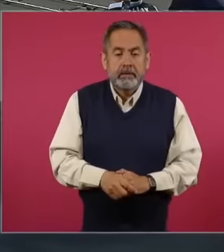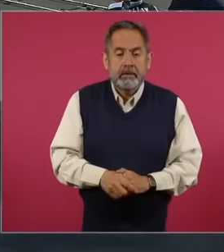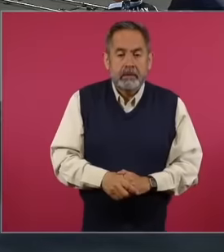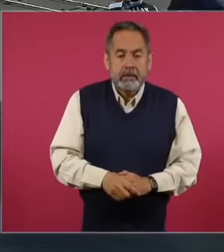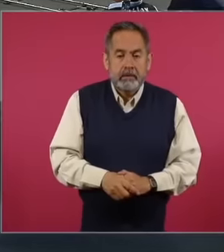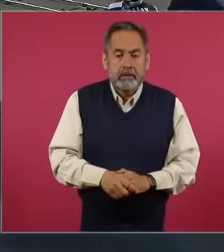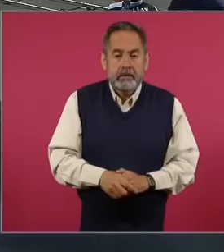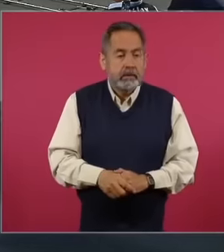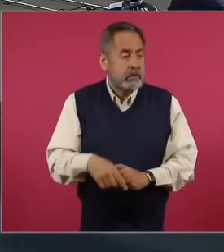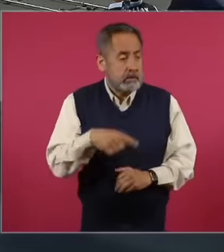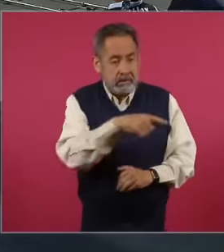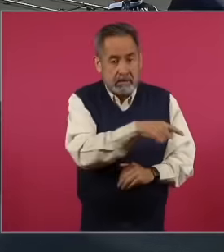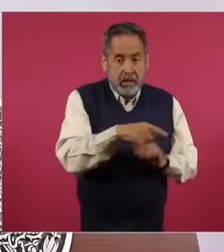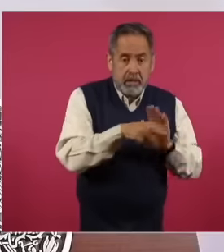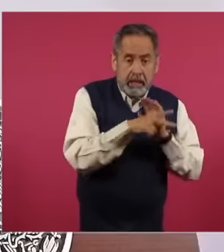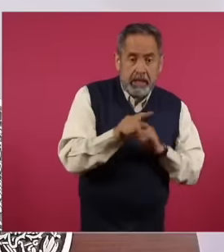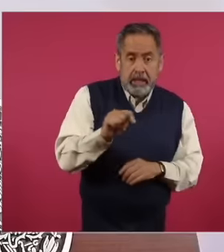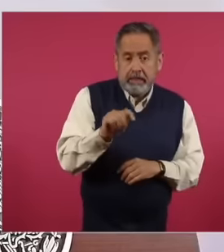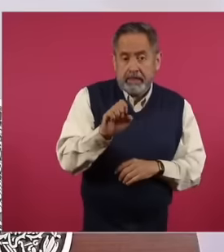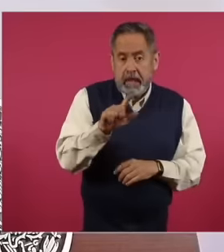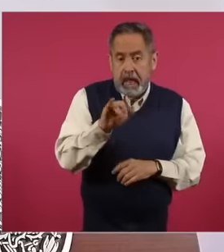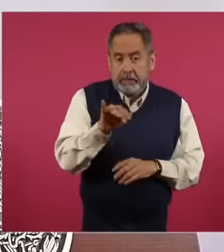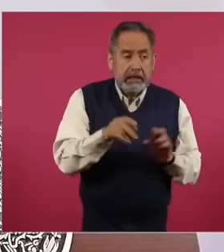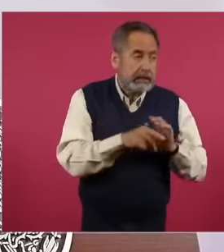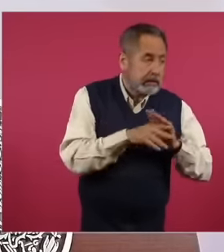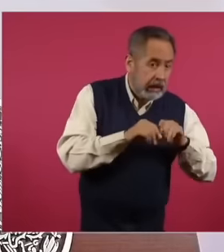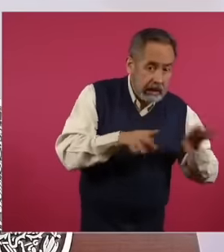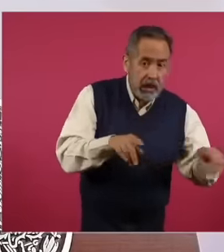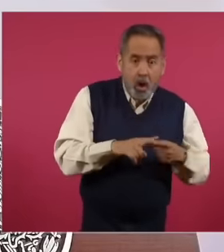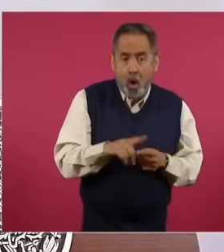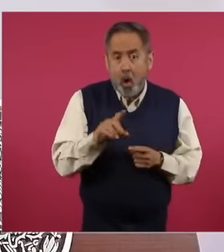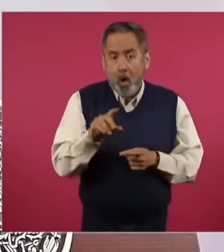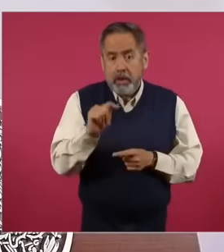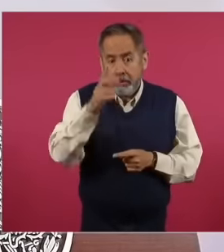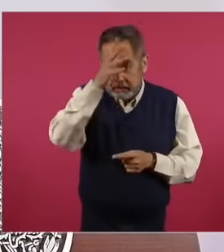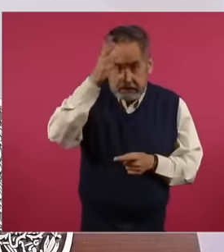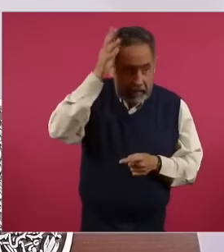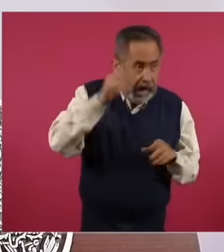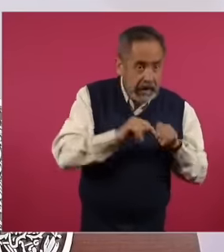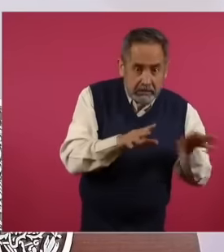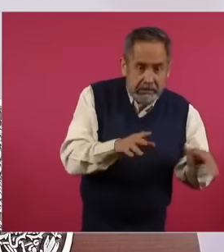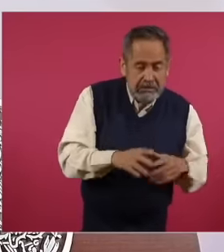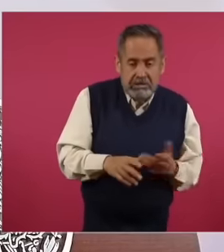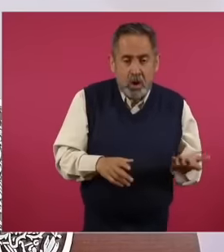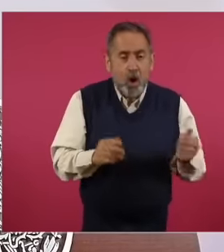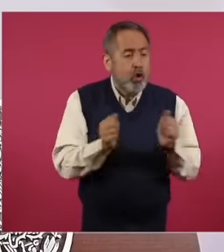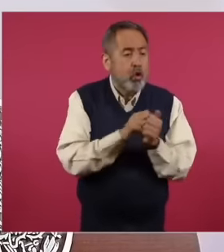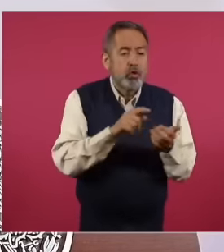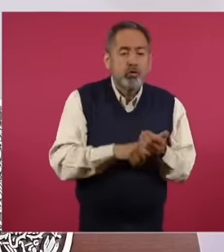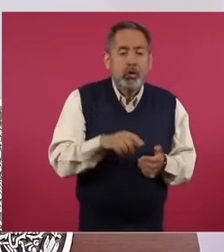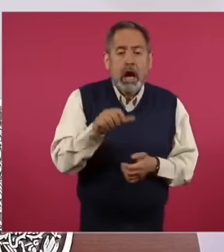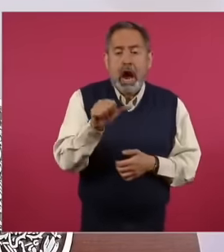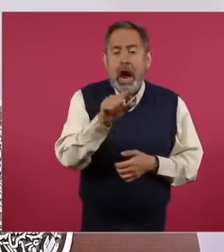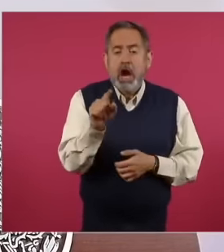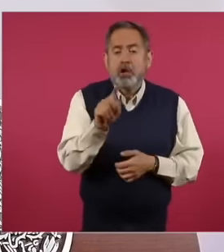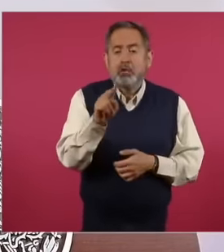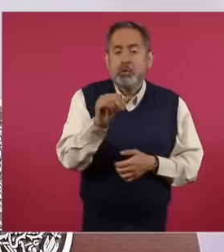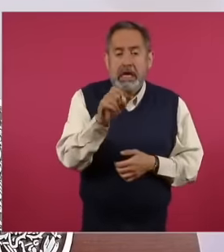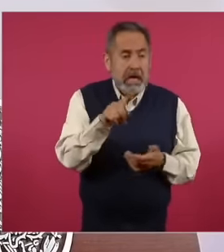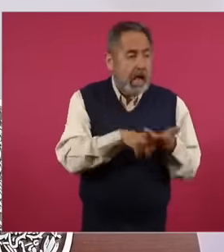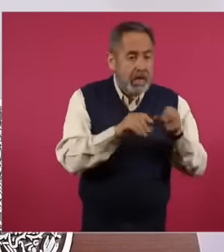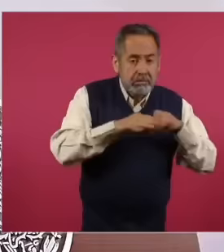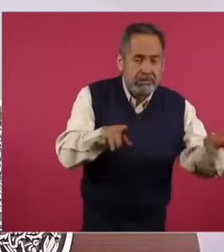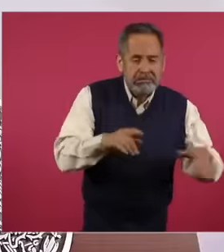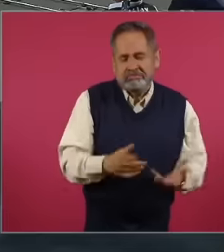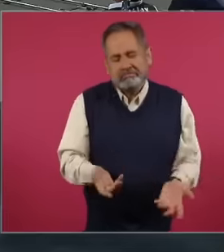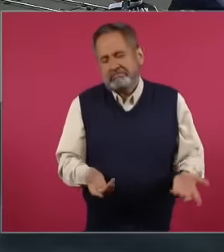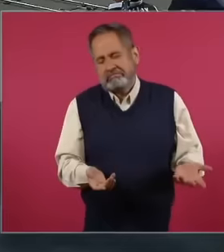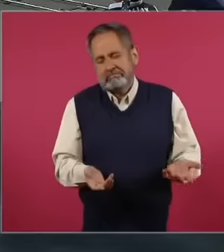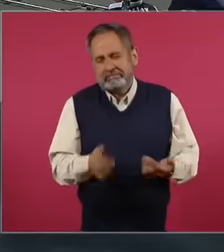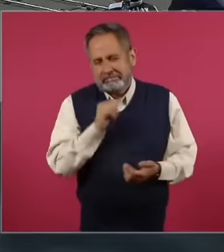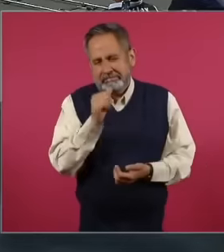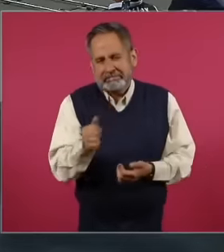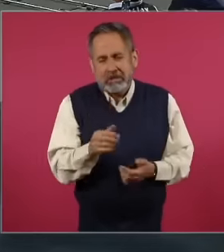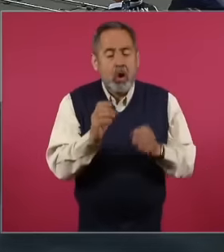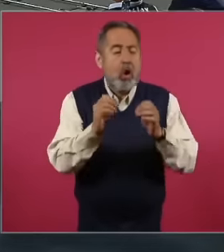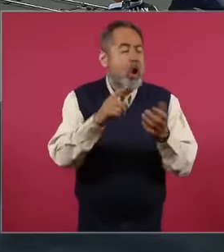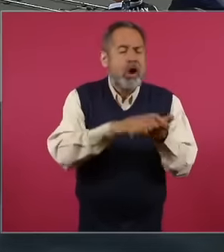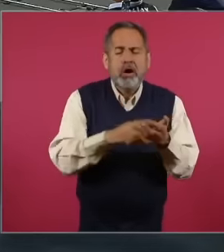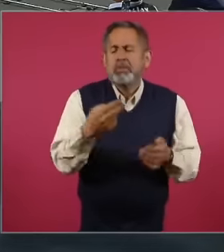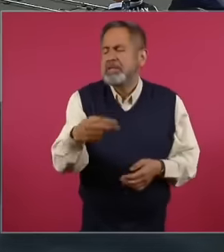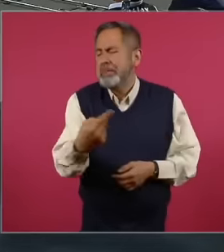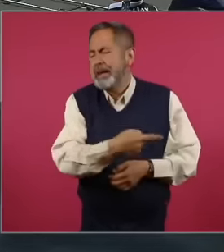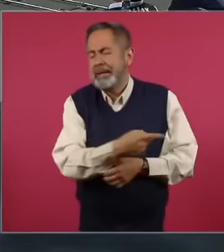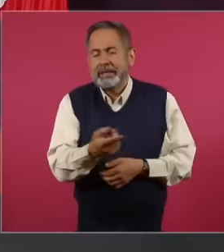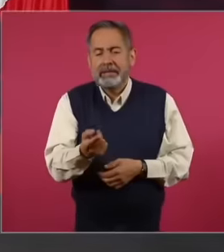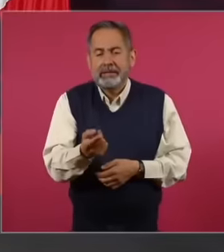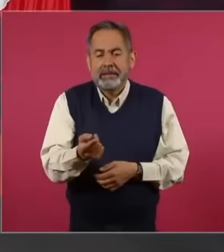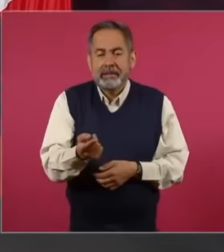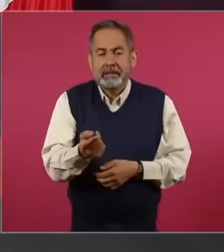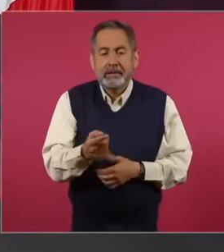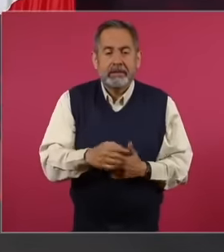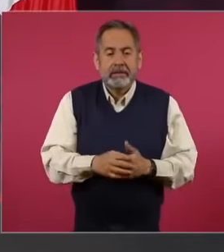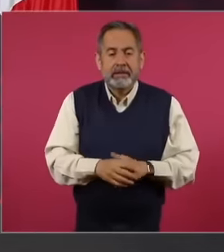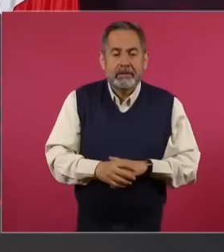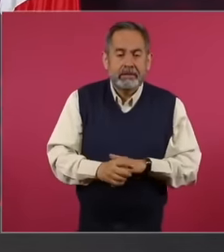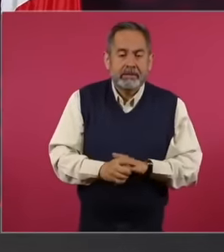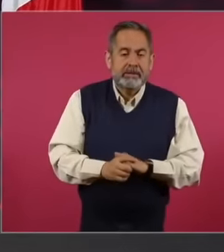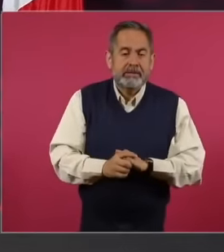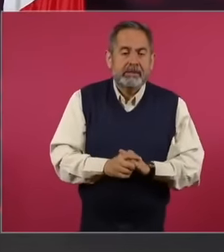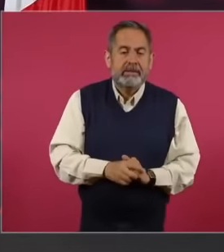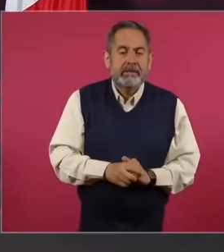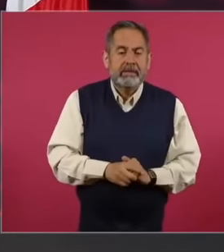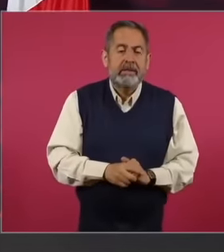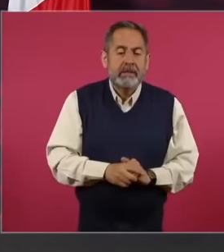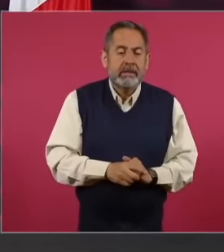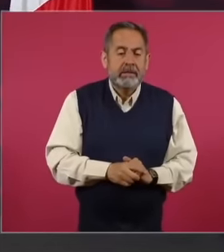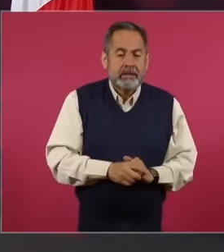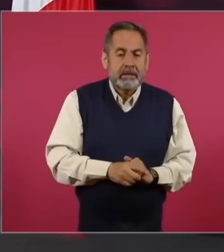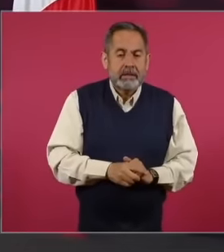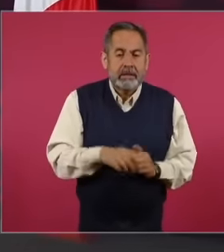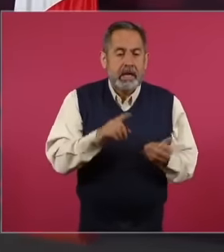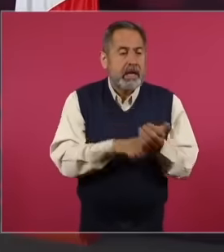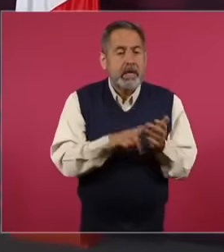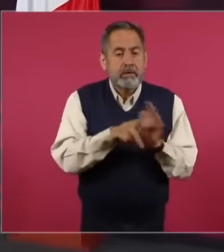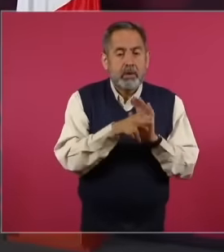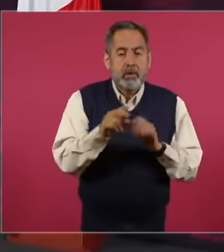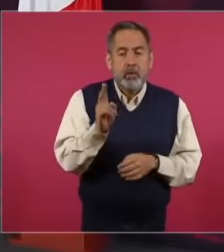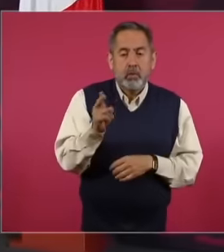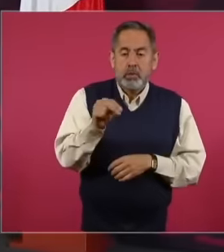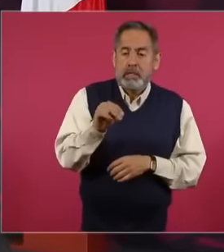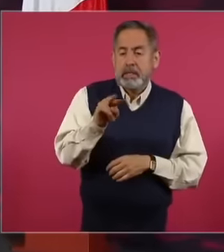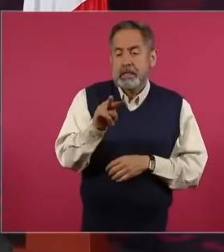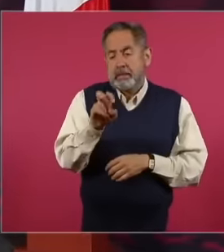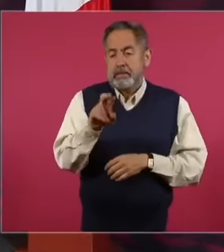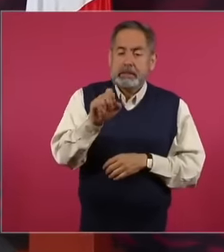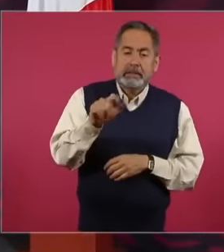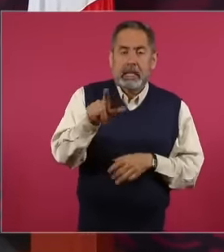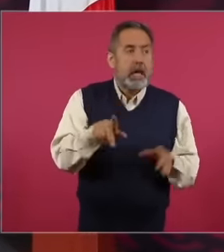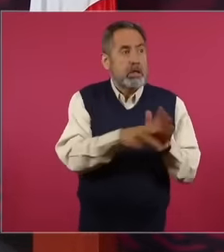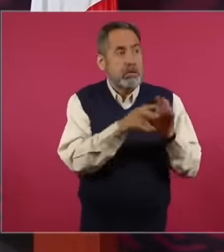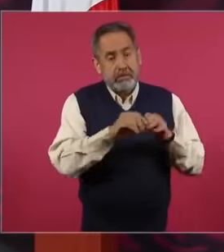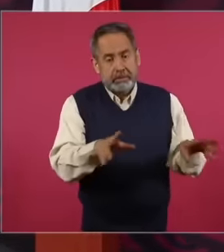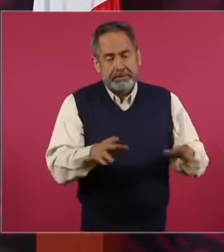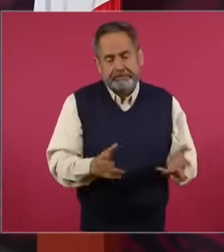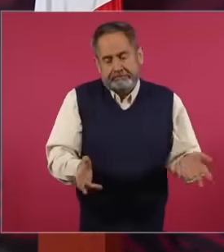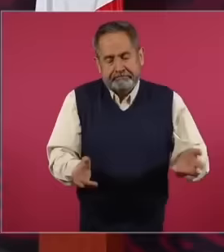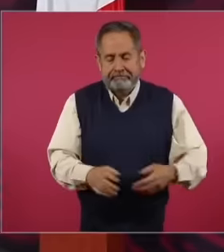information on Televisa or Azteca with Susana sounds like this or what is this called El Universal